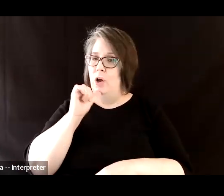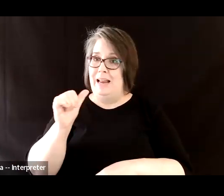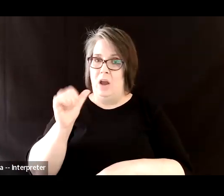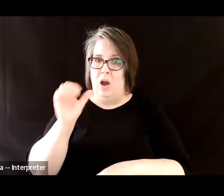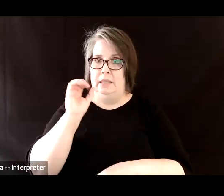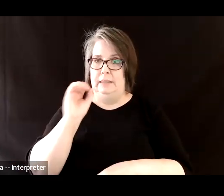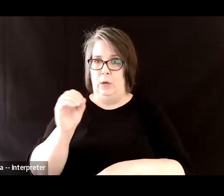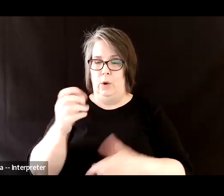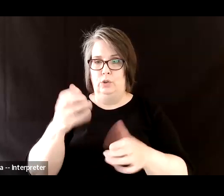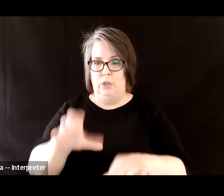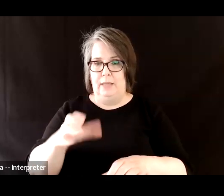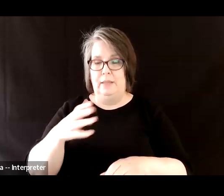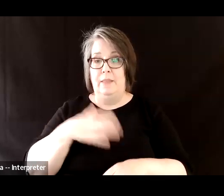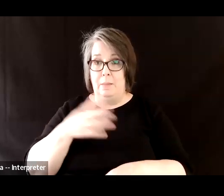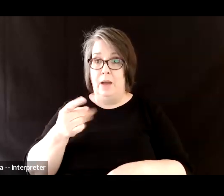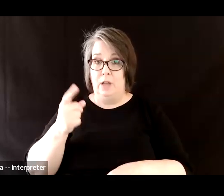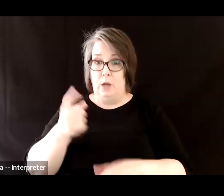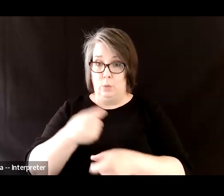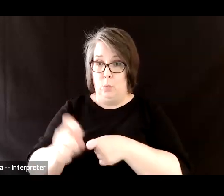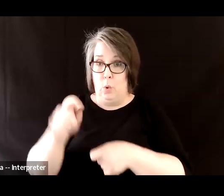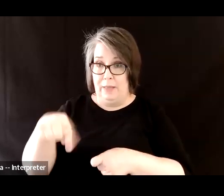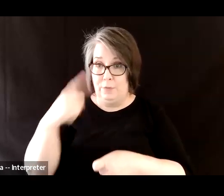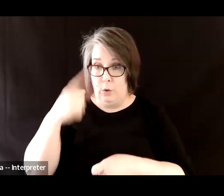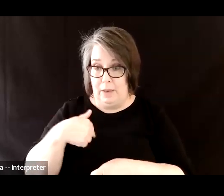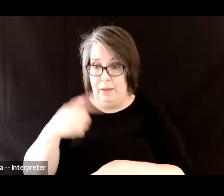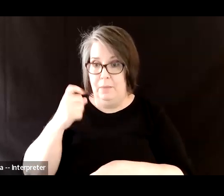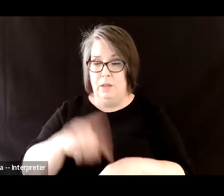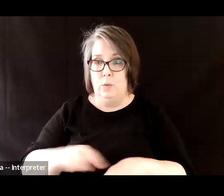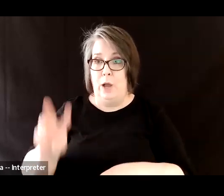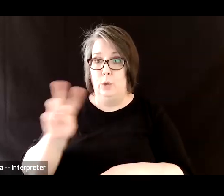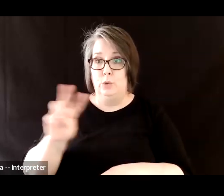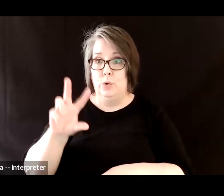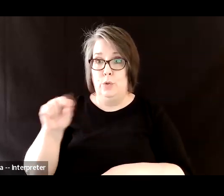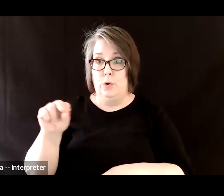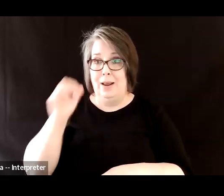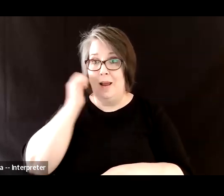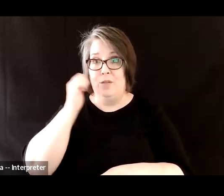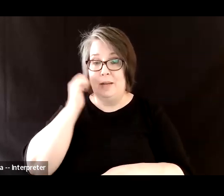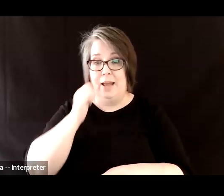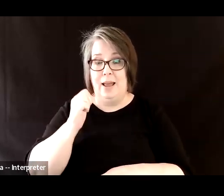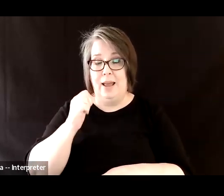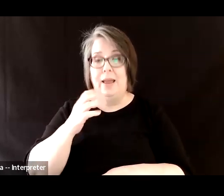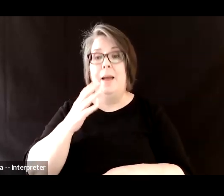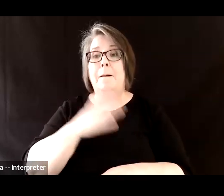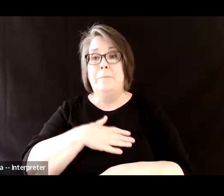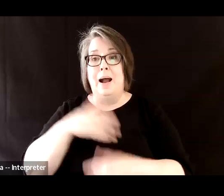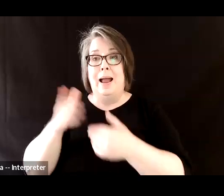my dogs are going to ruin this for me because around 2:30 every day, my neighbor comes out and play fetch with his dogs and my